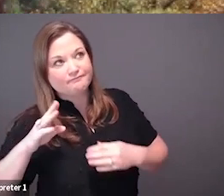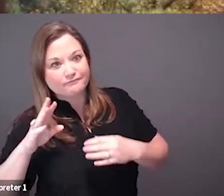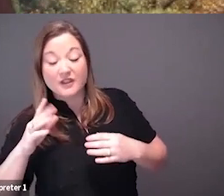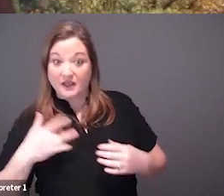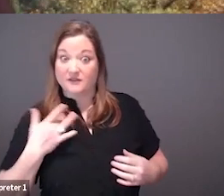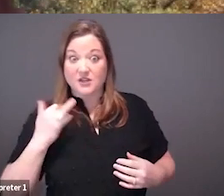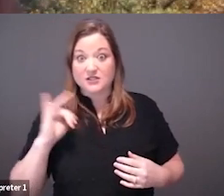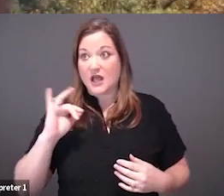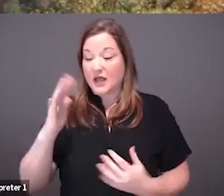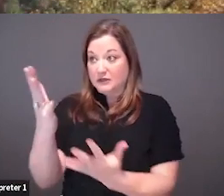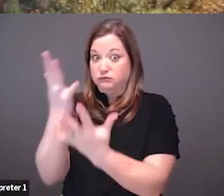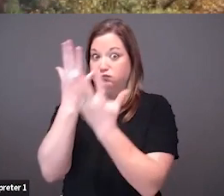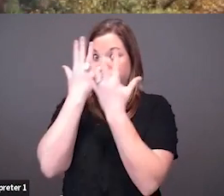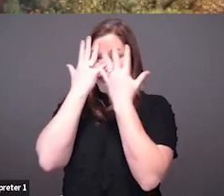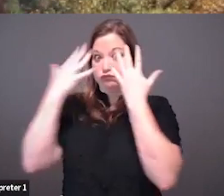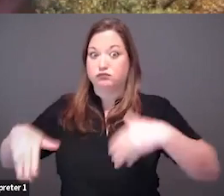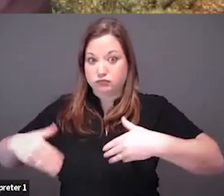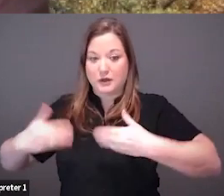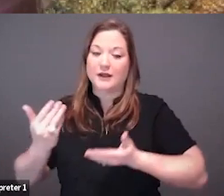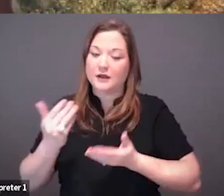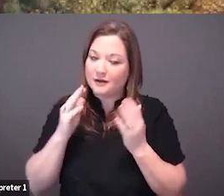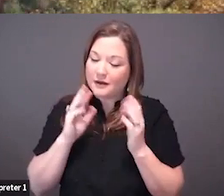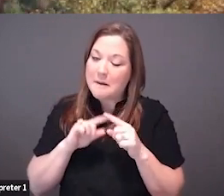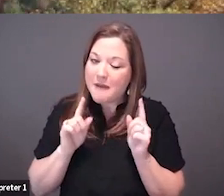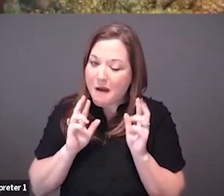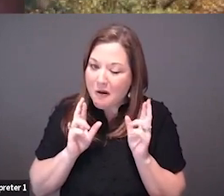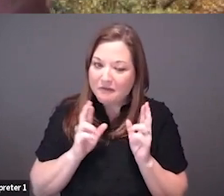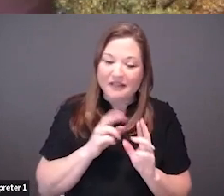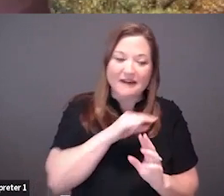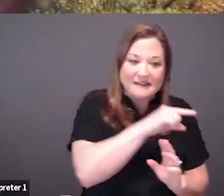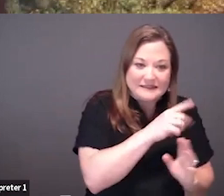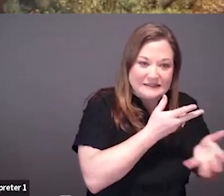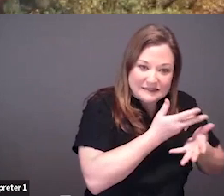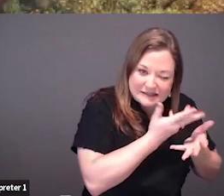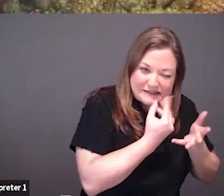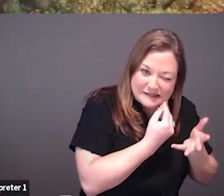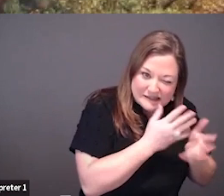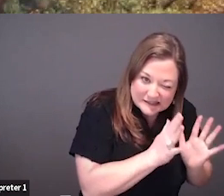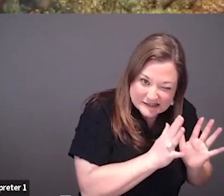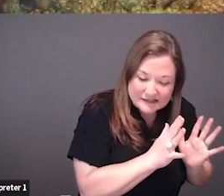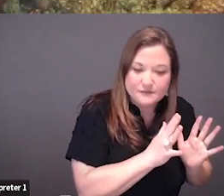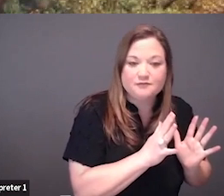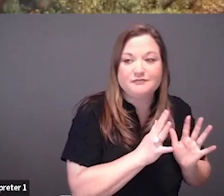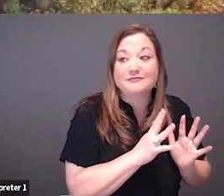Hopefully, given my experience with the front-end form display, it's not as bad as it looks.